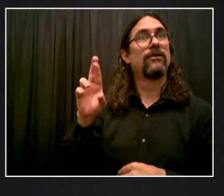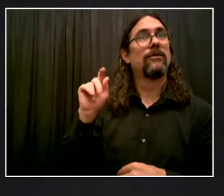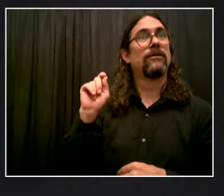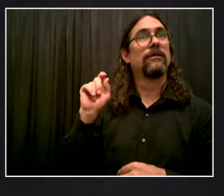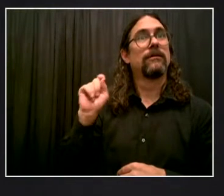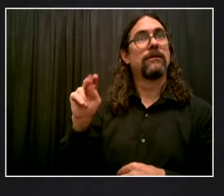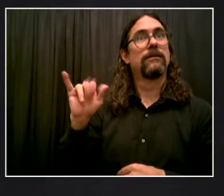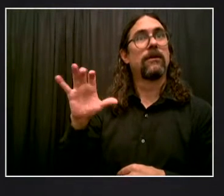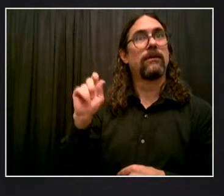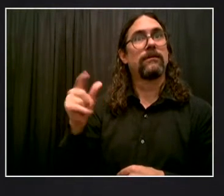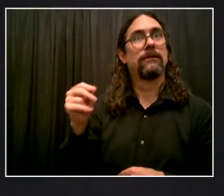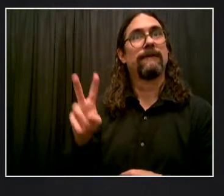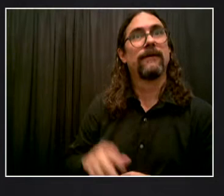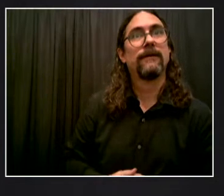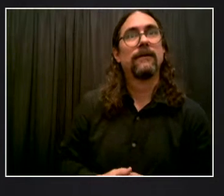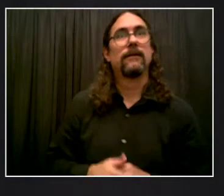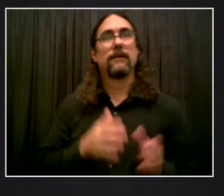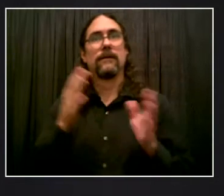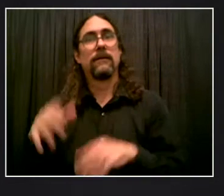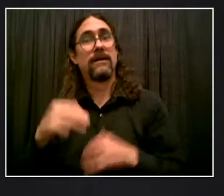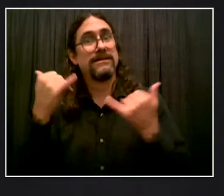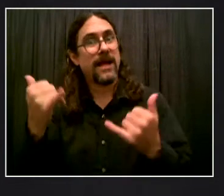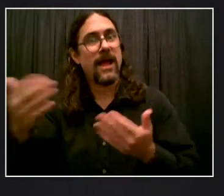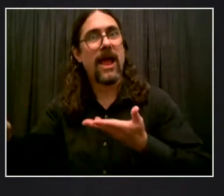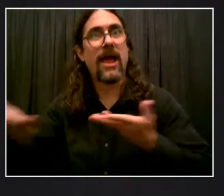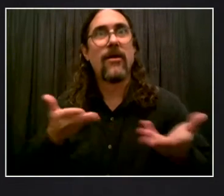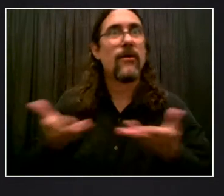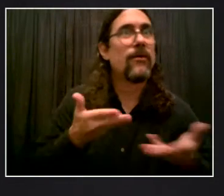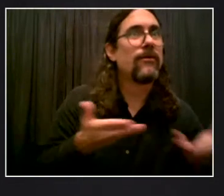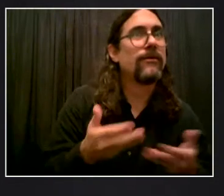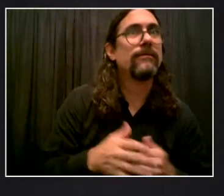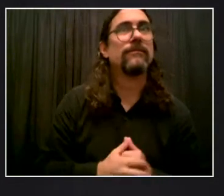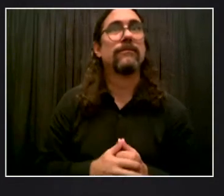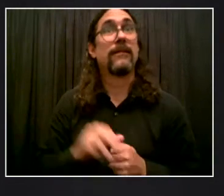SITE NEAR YOU, VISIT VACCINE